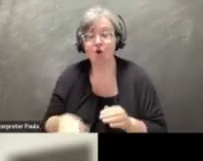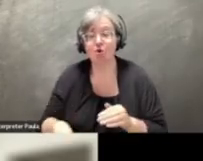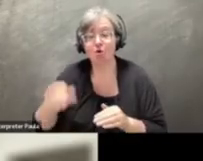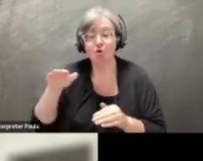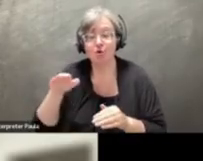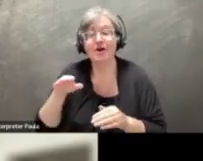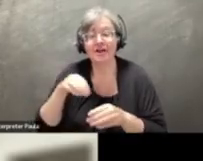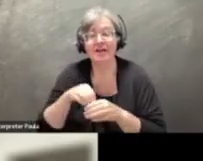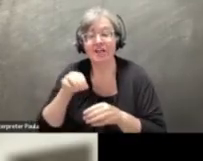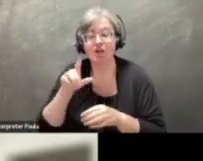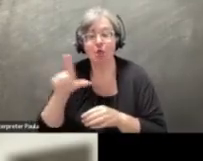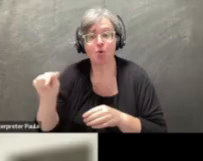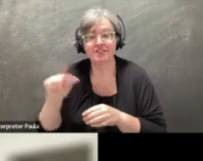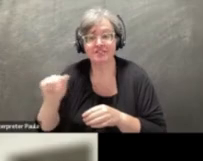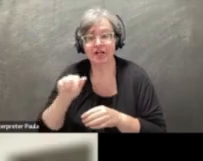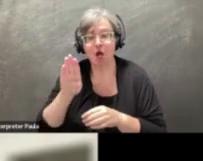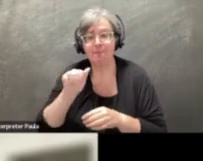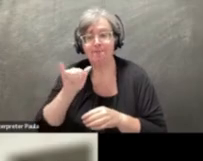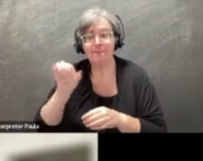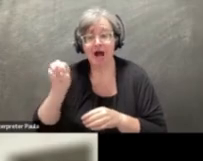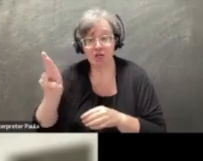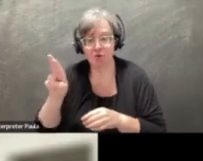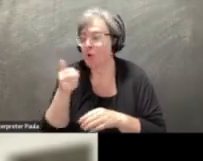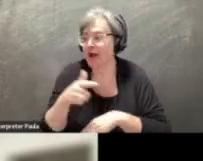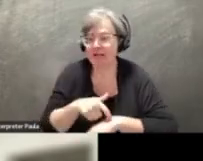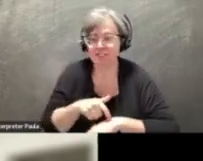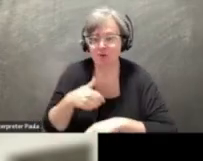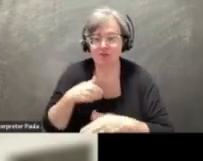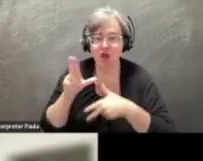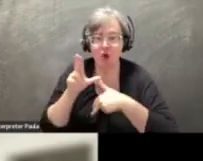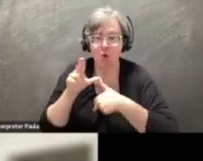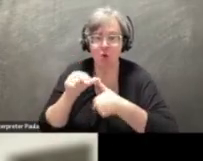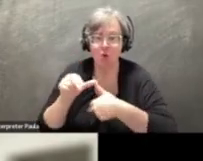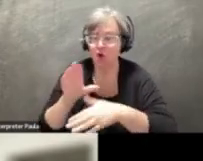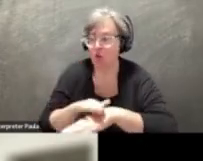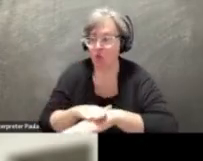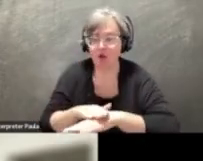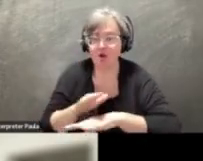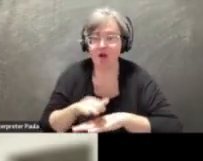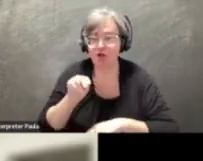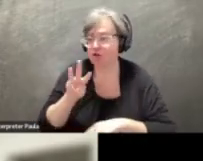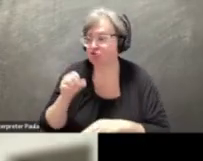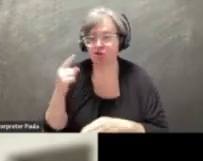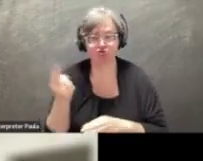Louisiana, and so anytime there is a hurricane alert on the news, she's already getting prepared, because that's